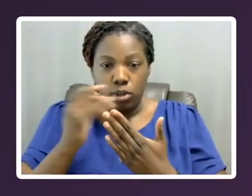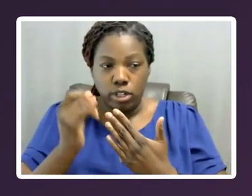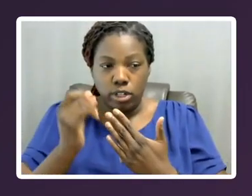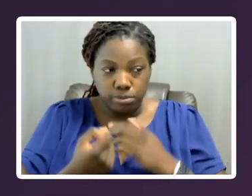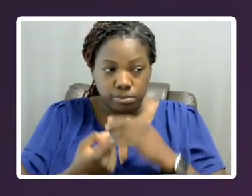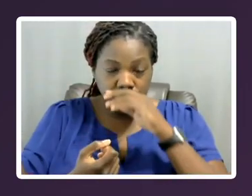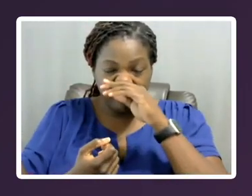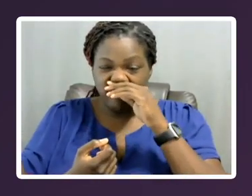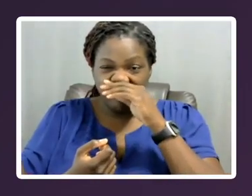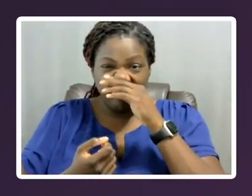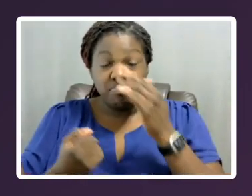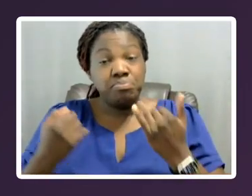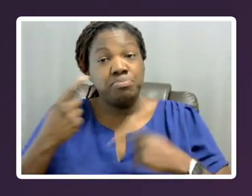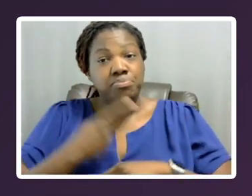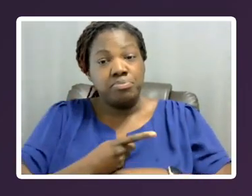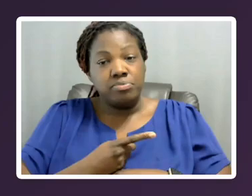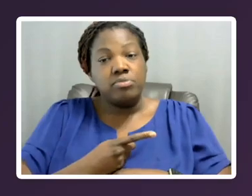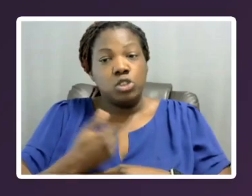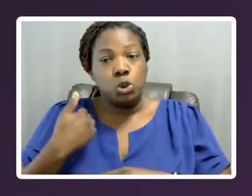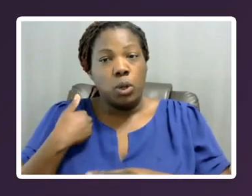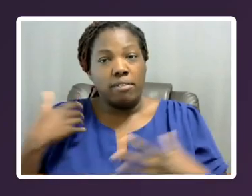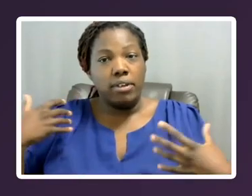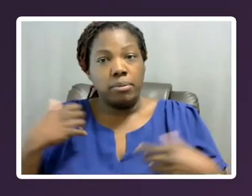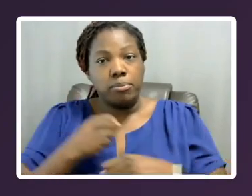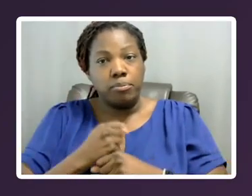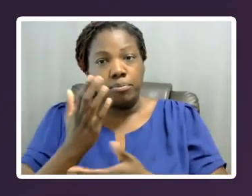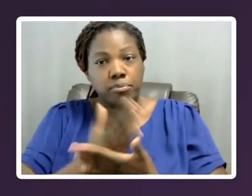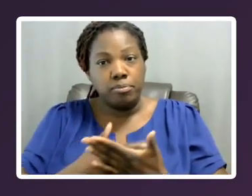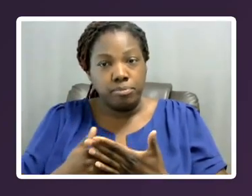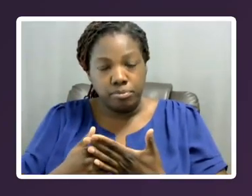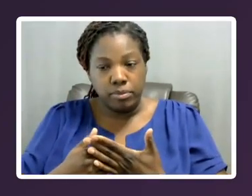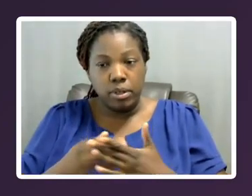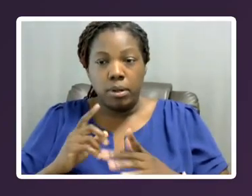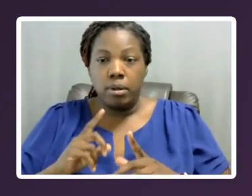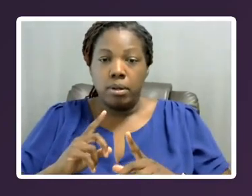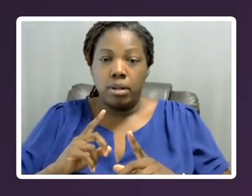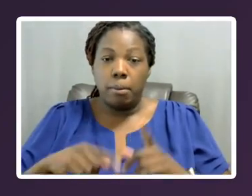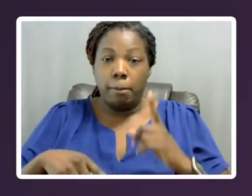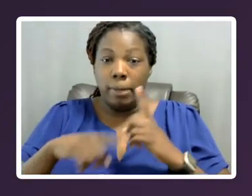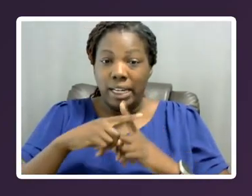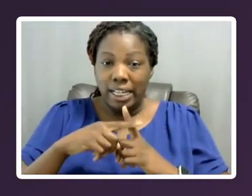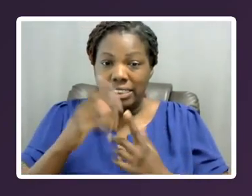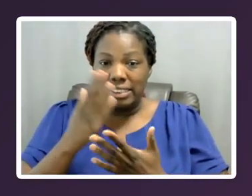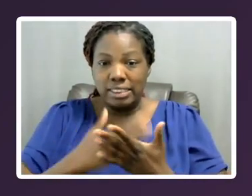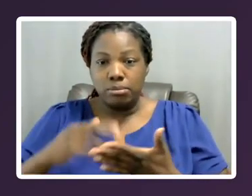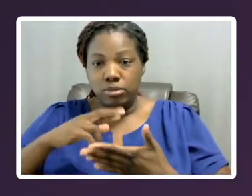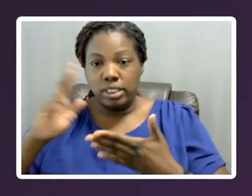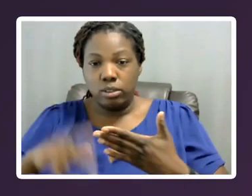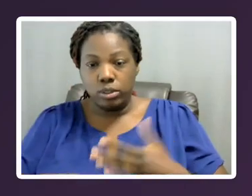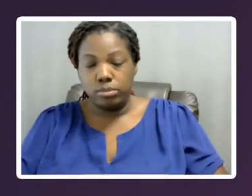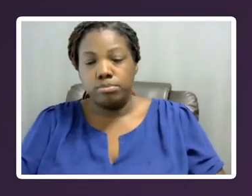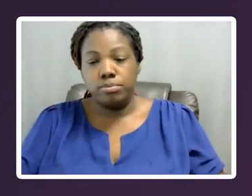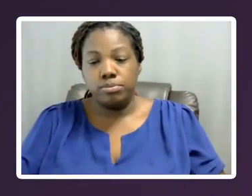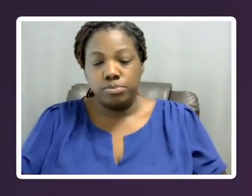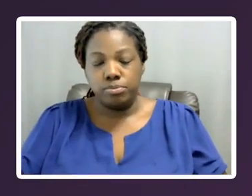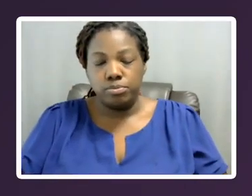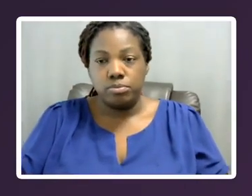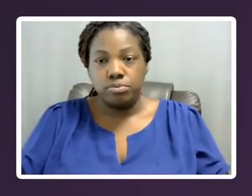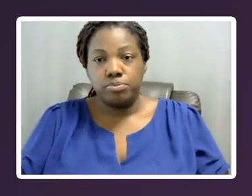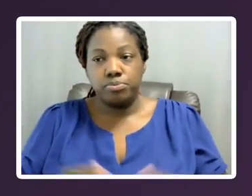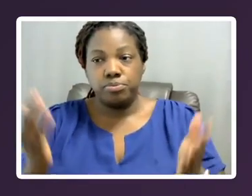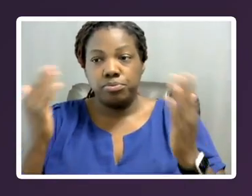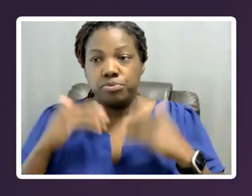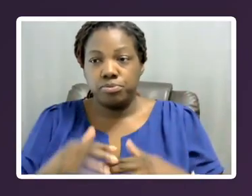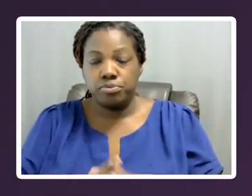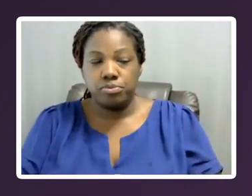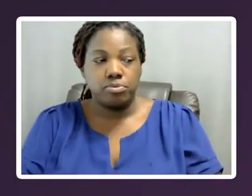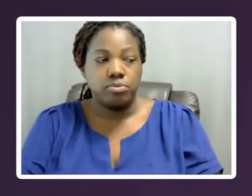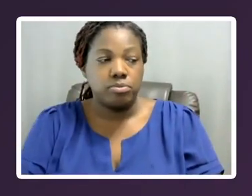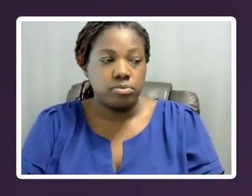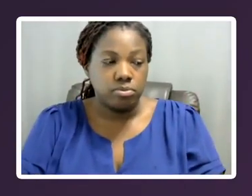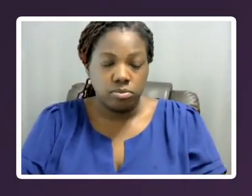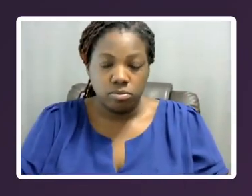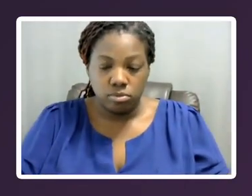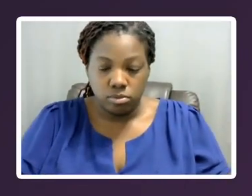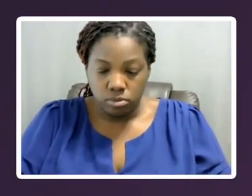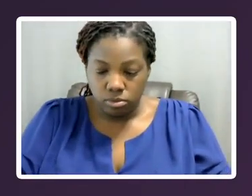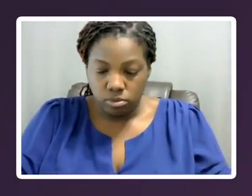get a condensed version of it plus some of the outcomes. Next slide, please.